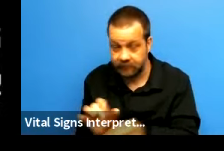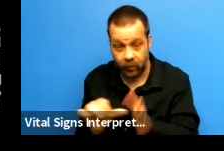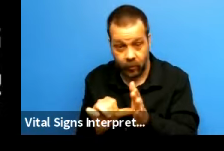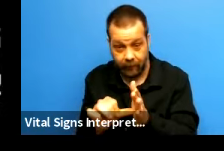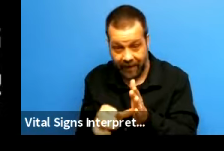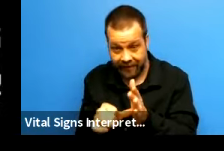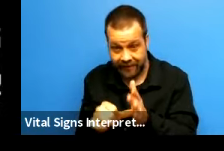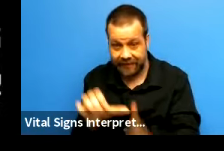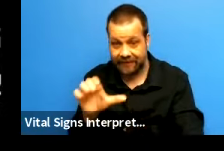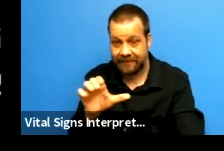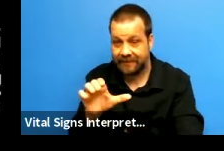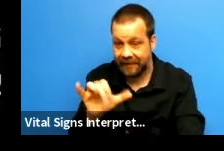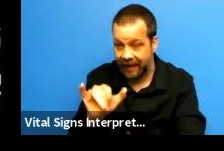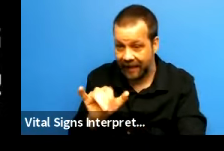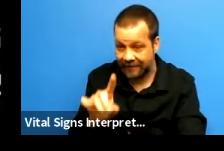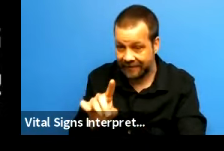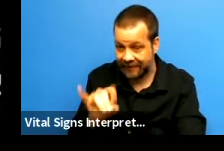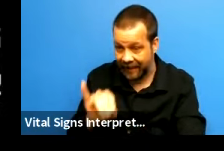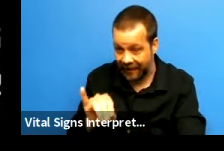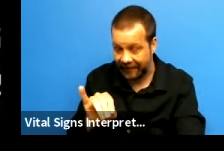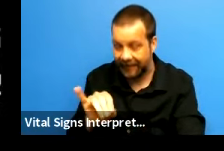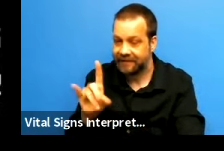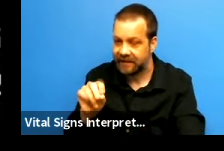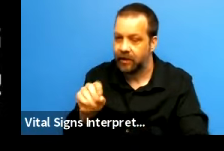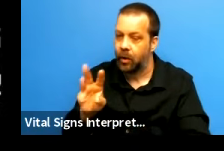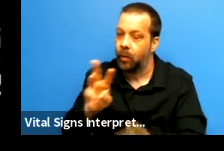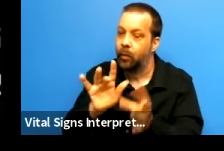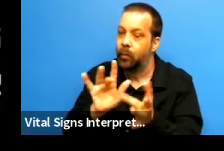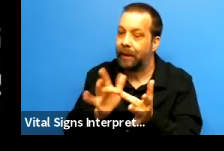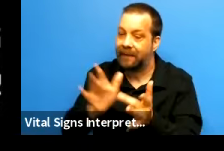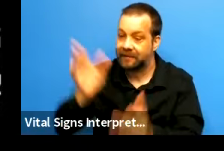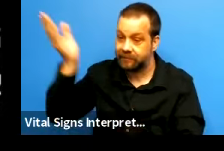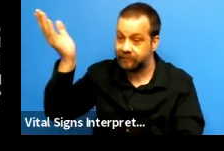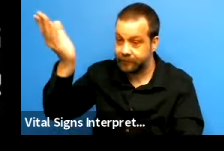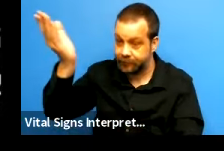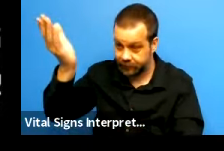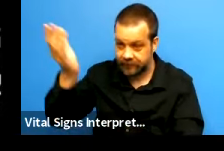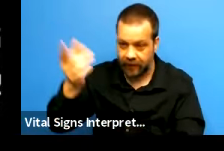CIDI has done a webinar on face masks previously.